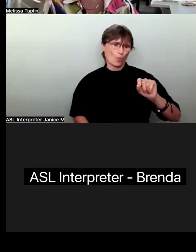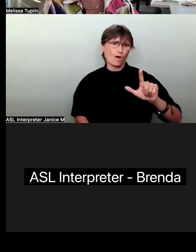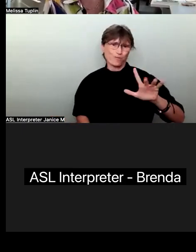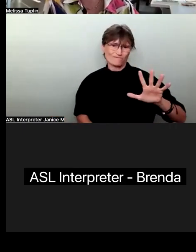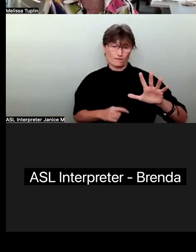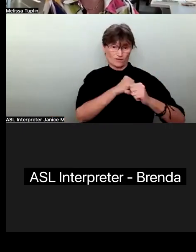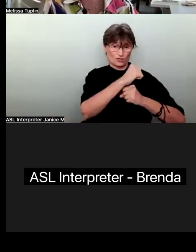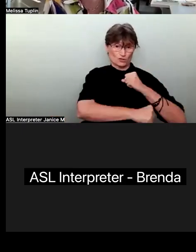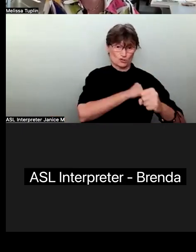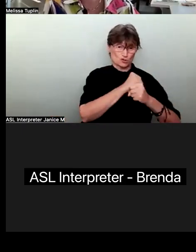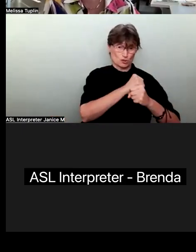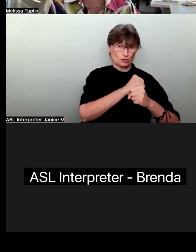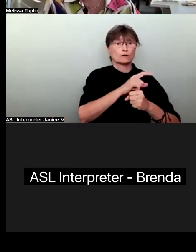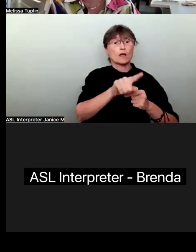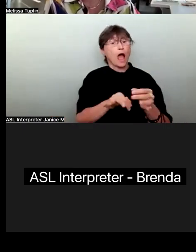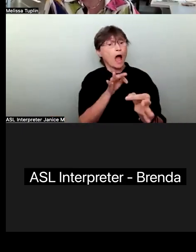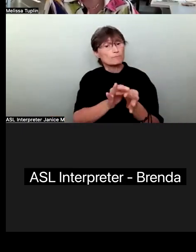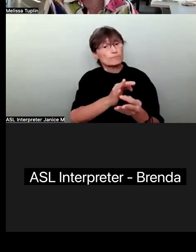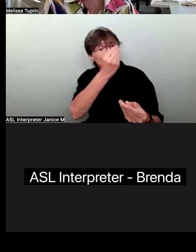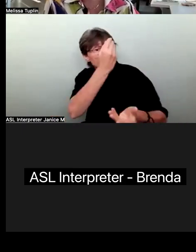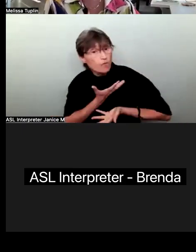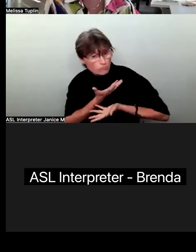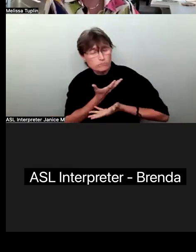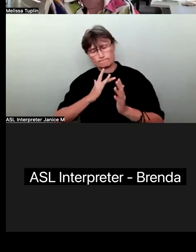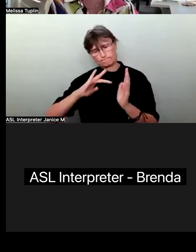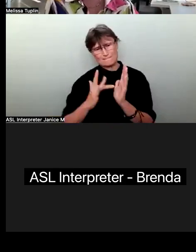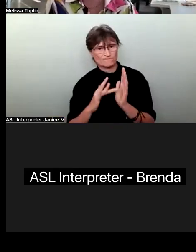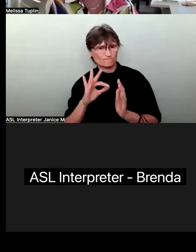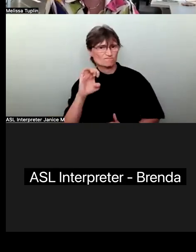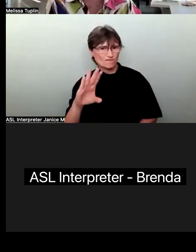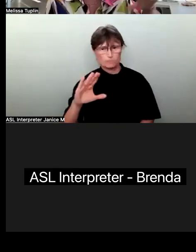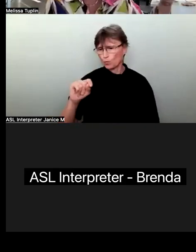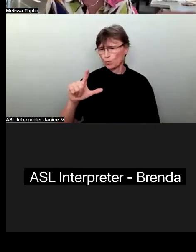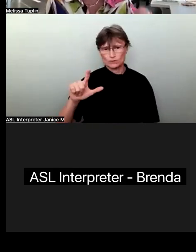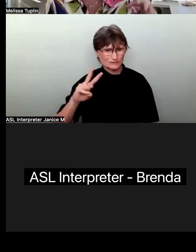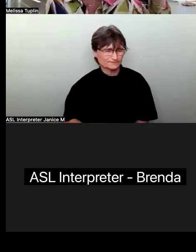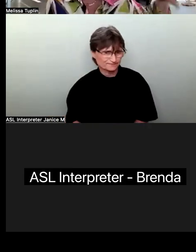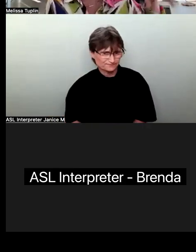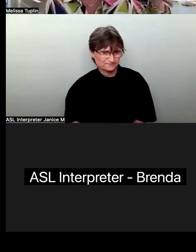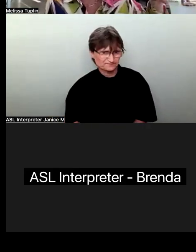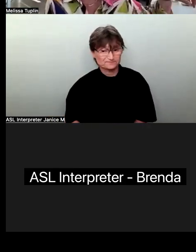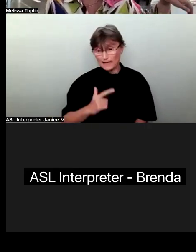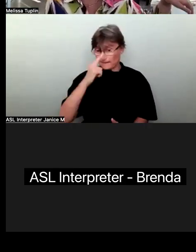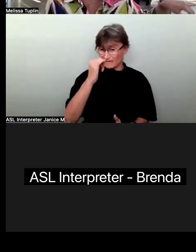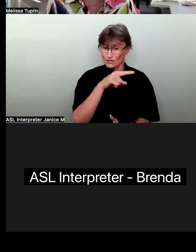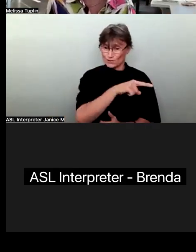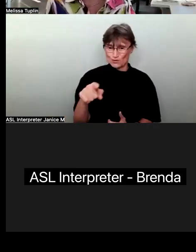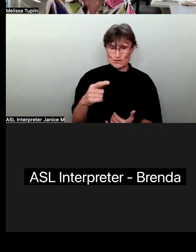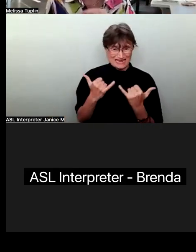of mid-February. Because you will have just gone through this full application process,